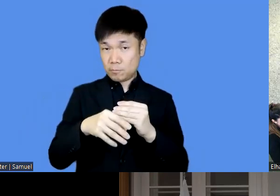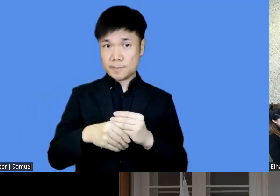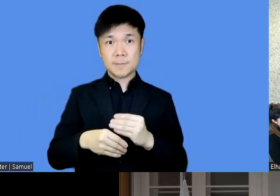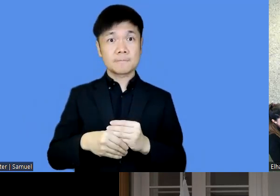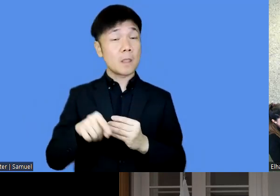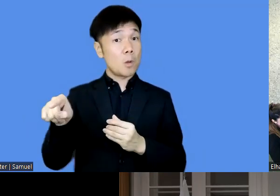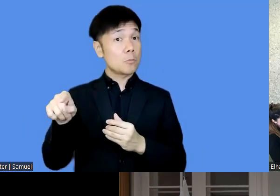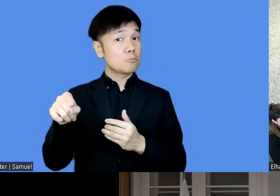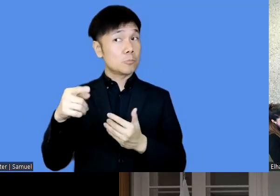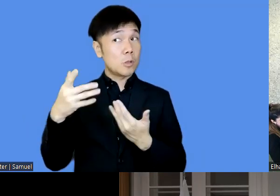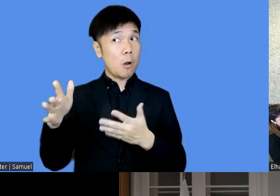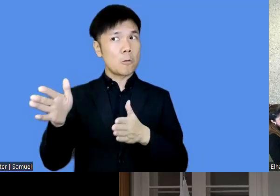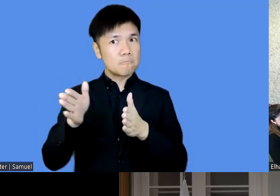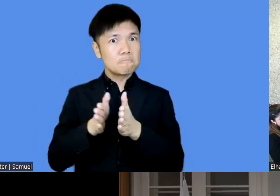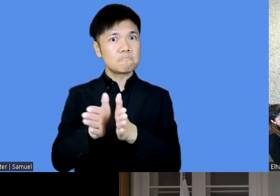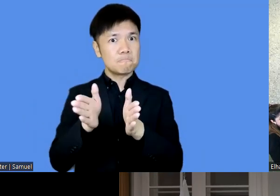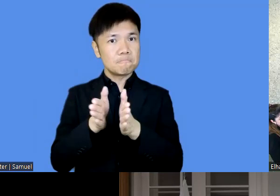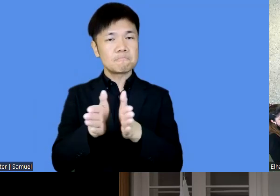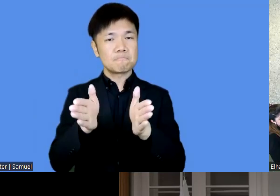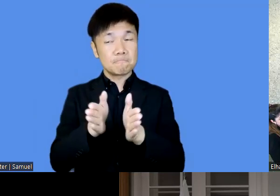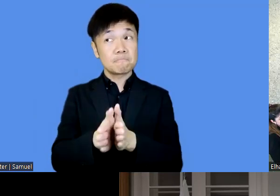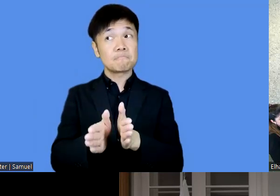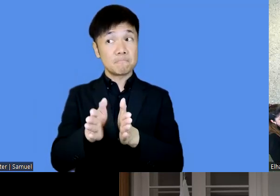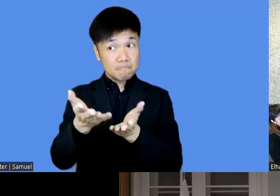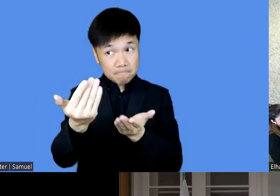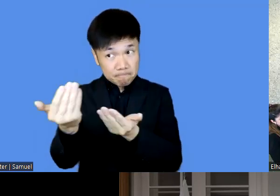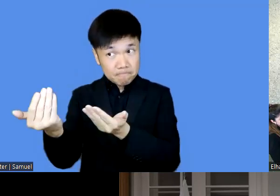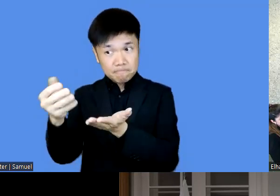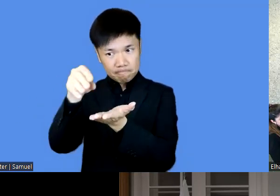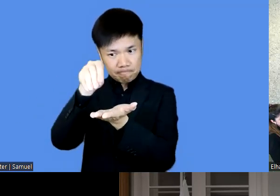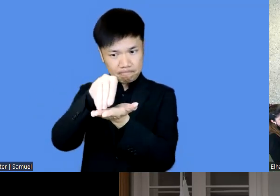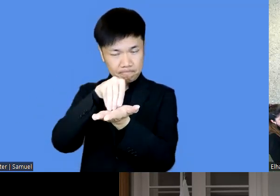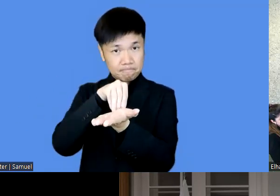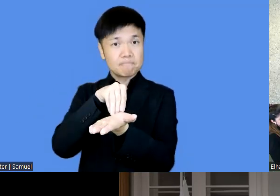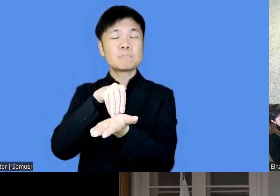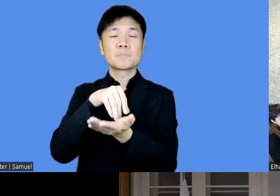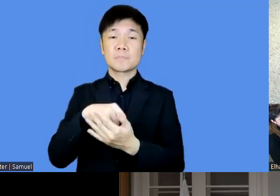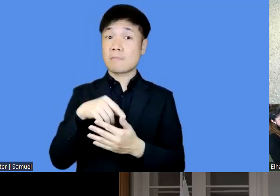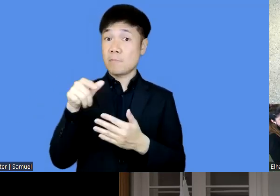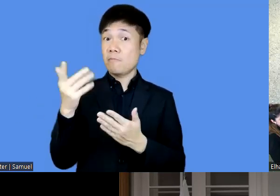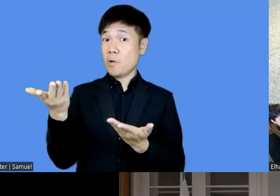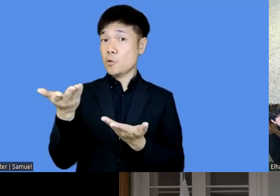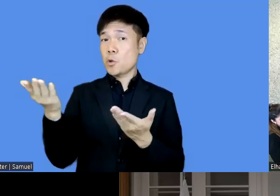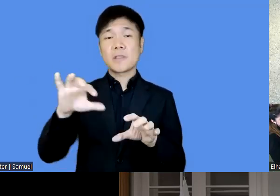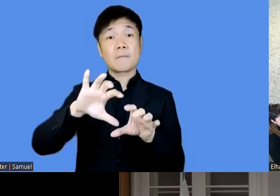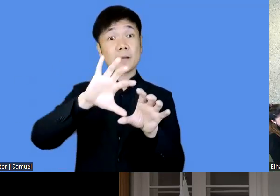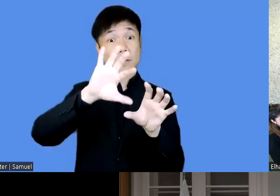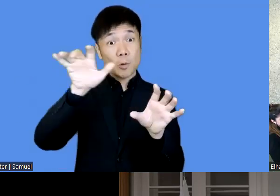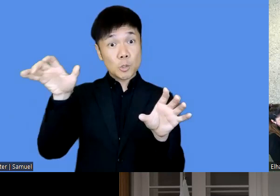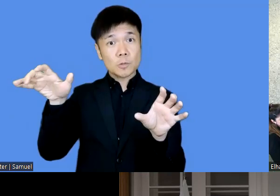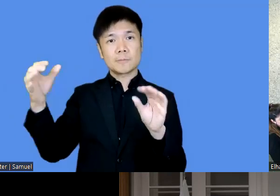been elaborated as part of some of these regional consultations.